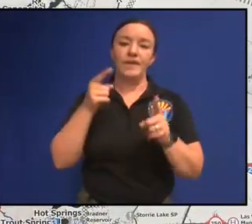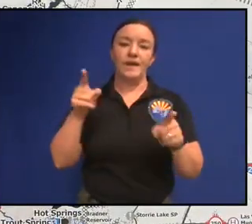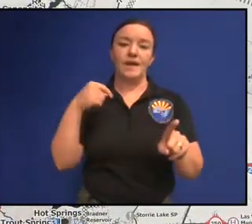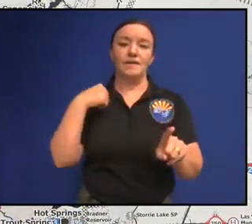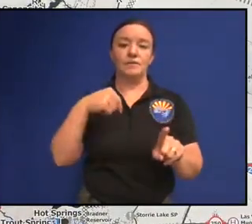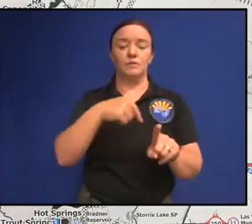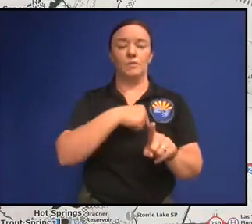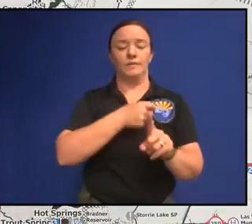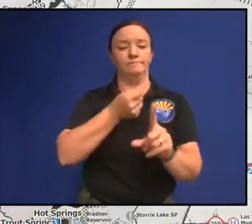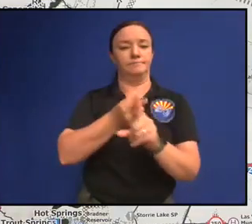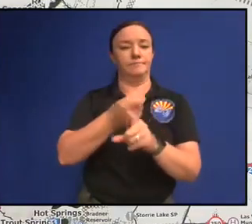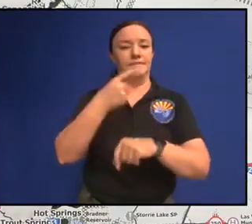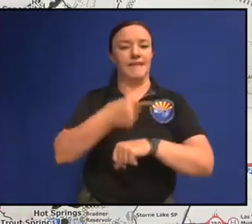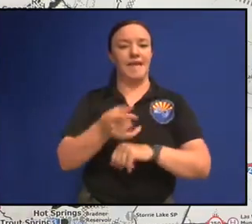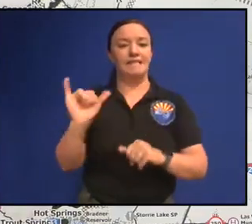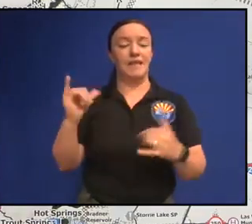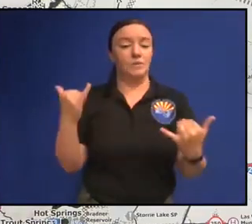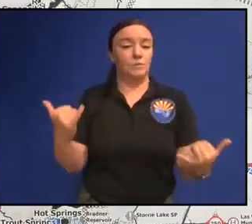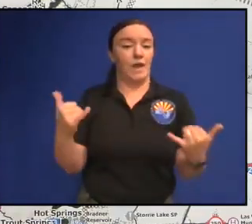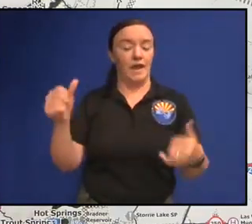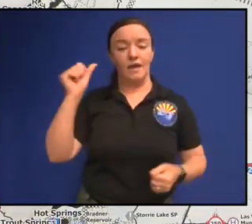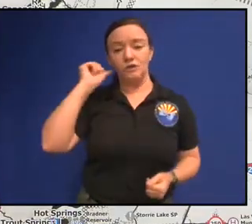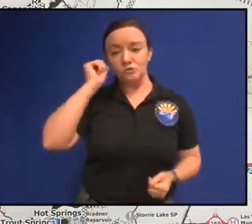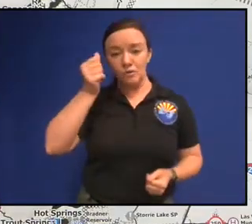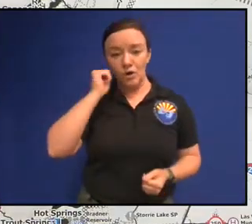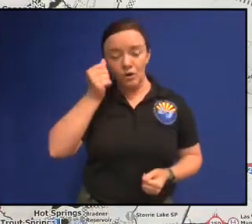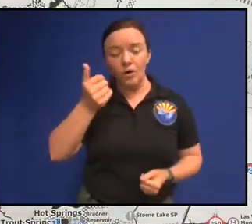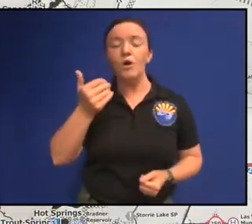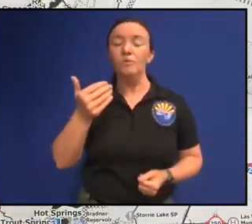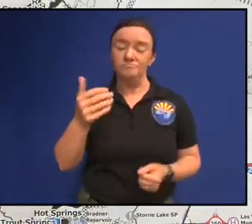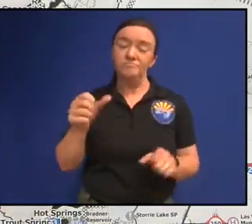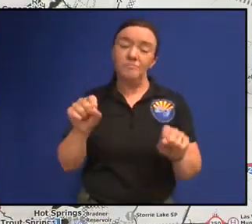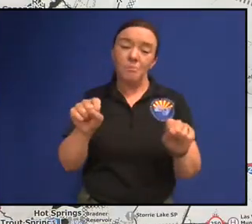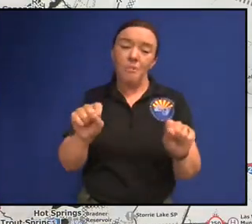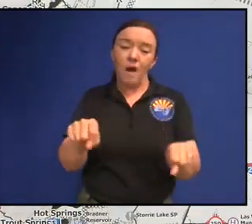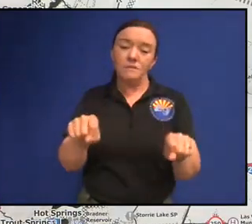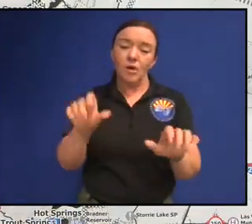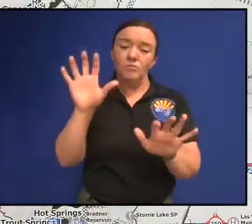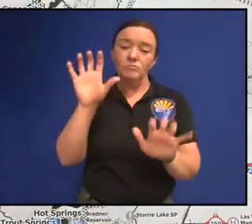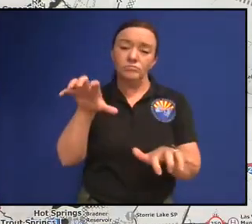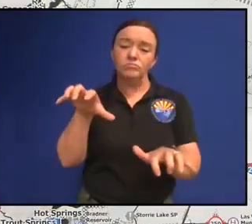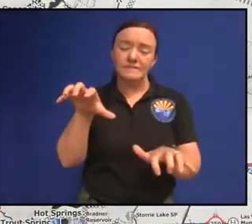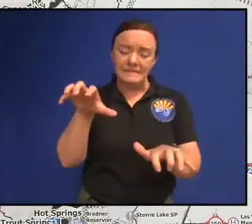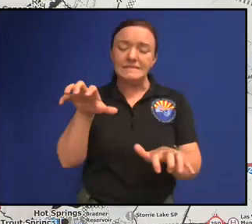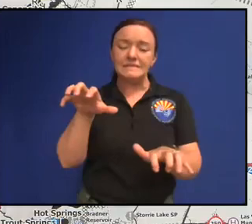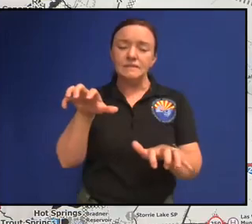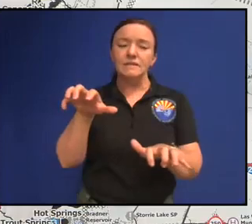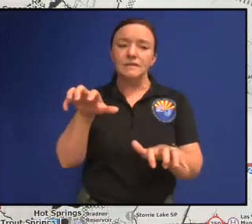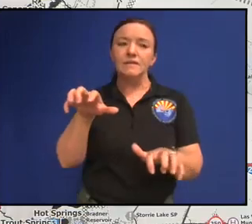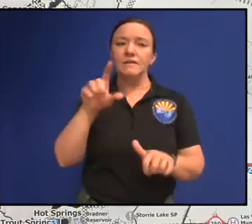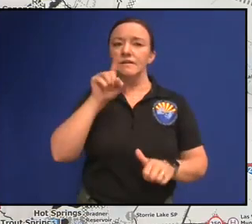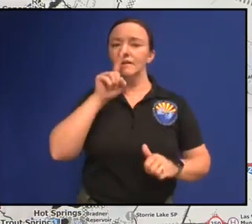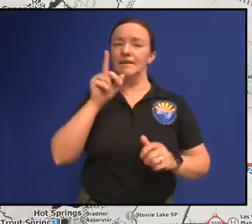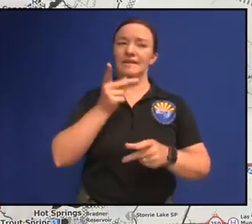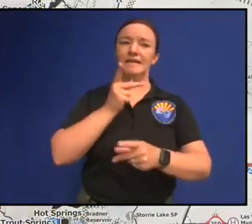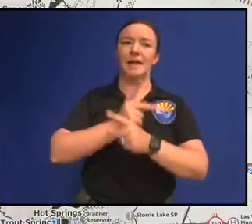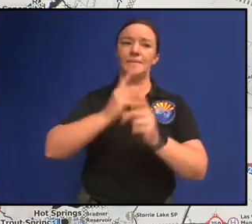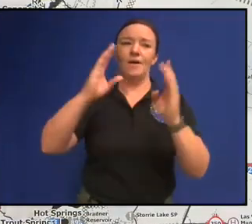POSSIBLY TOMORROW WHERE WE HAVE THOSE CHANCES, JUST REALLY BEING AWARE AND ALERT AND REALLY BEING PREPARED